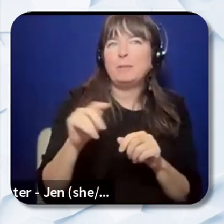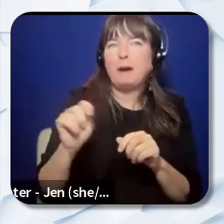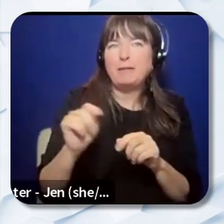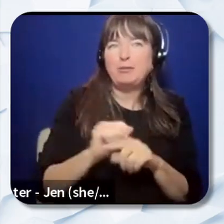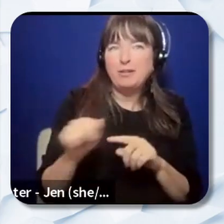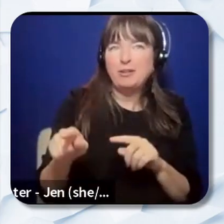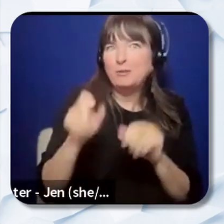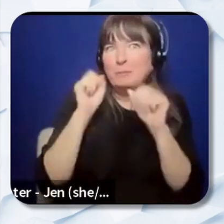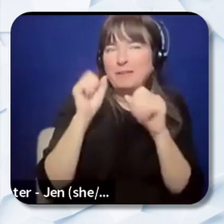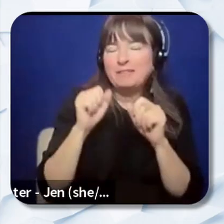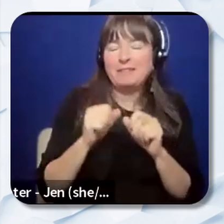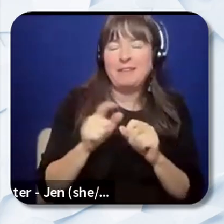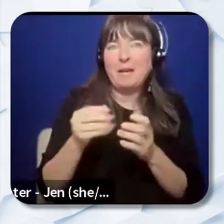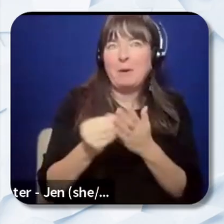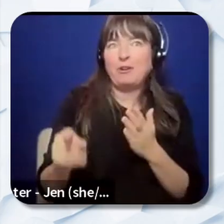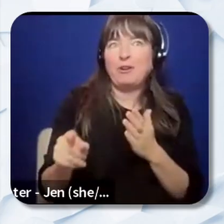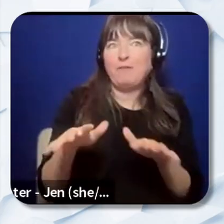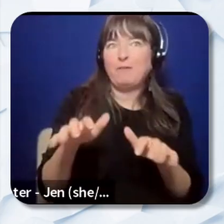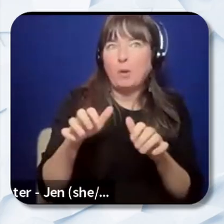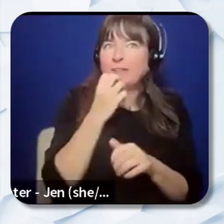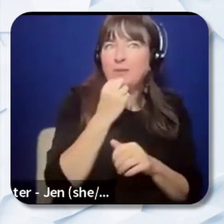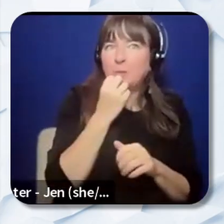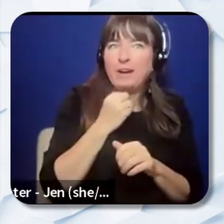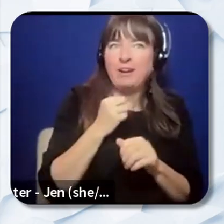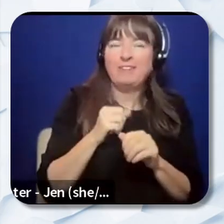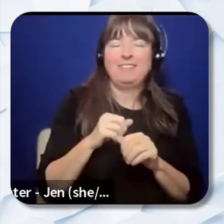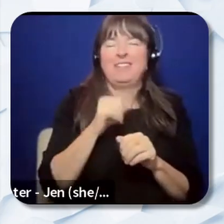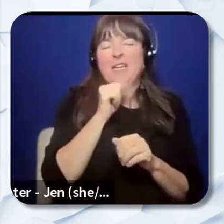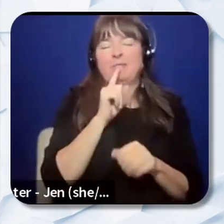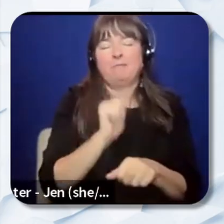bought her Frozen underwear not like frozen but like “Let It Go.” And that just made her feel